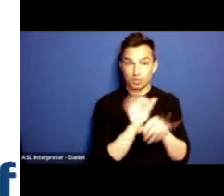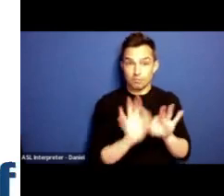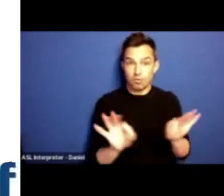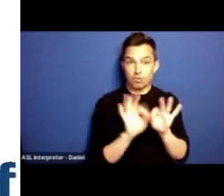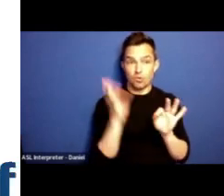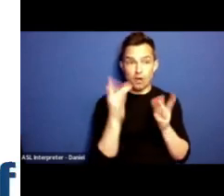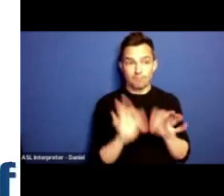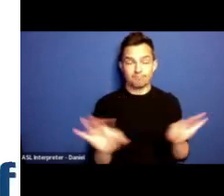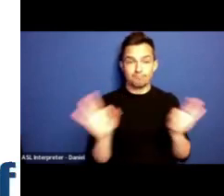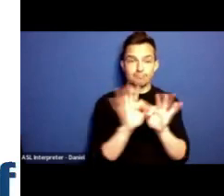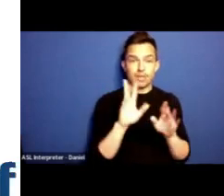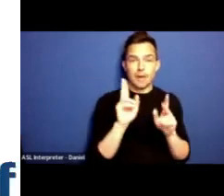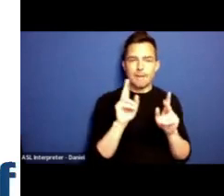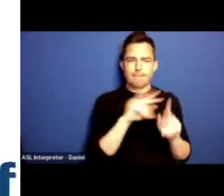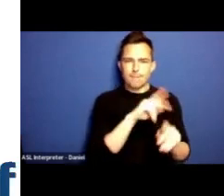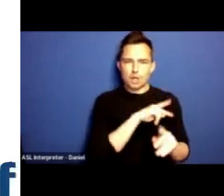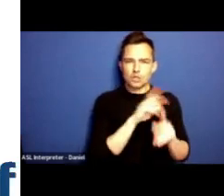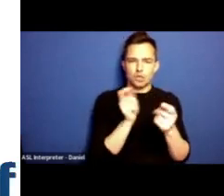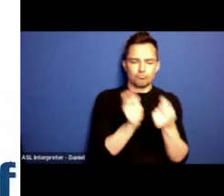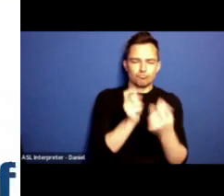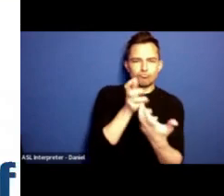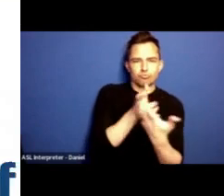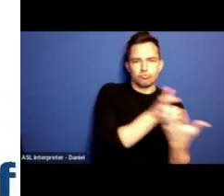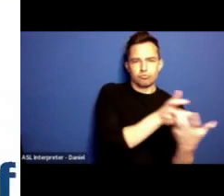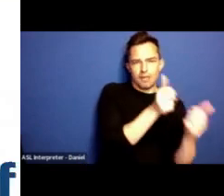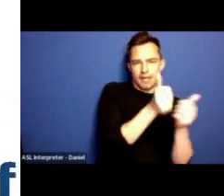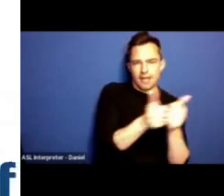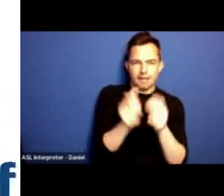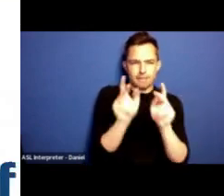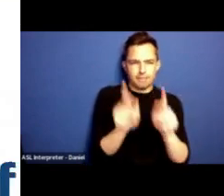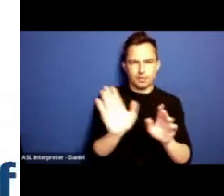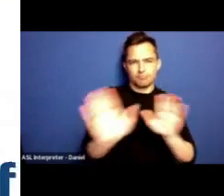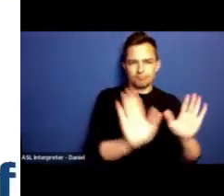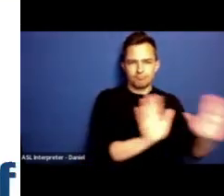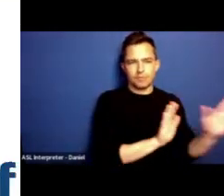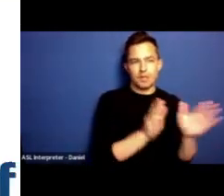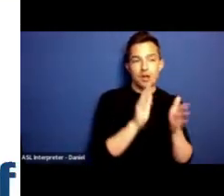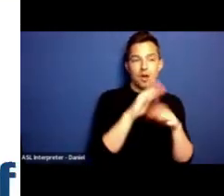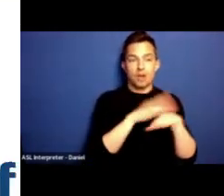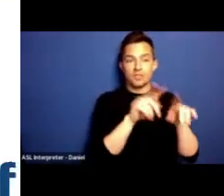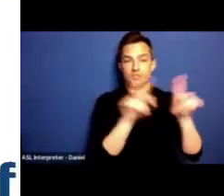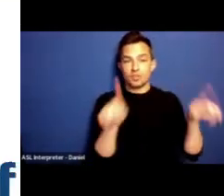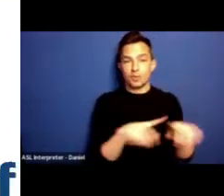personal to every individual. On this screen are just a few of the considerations that include